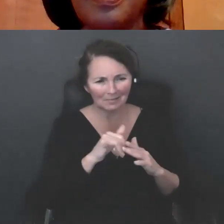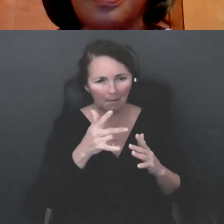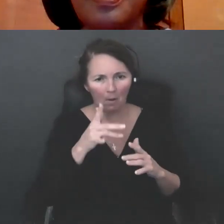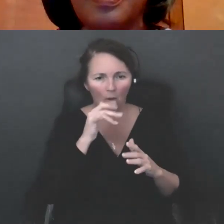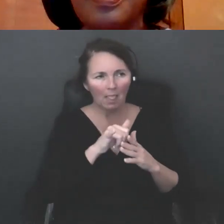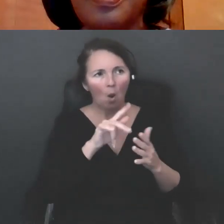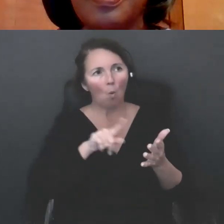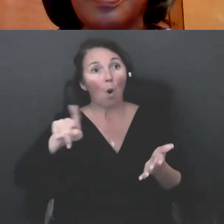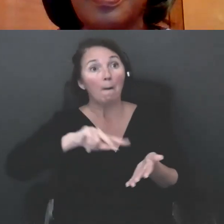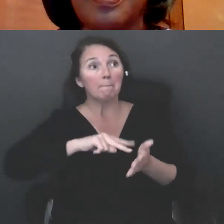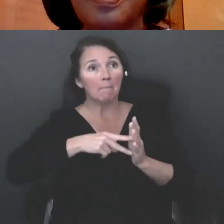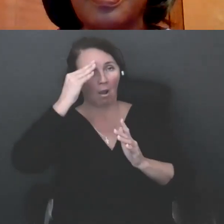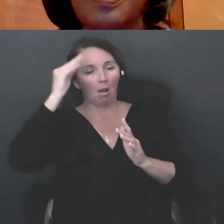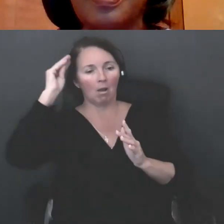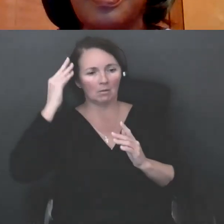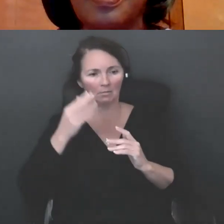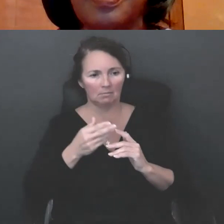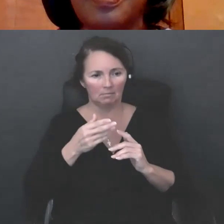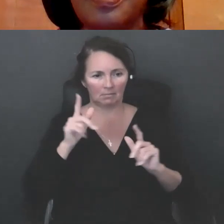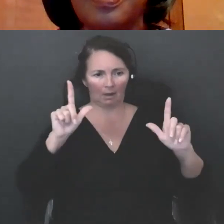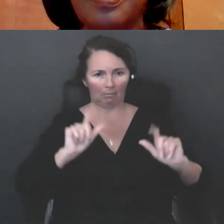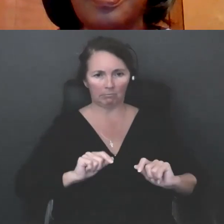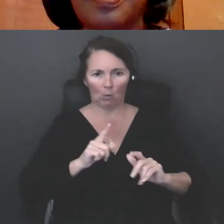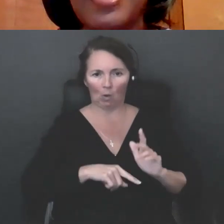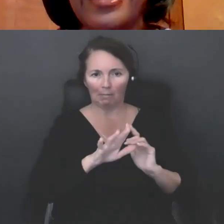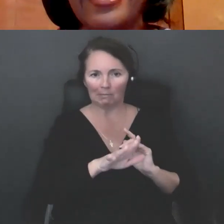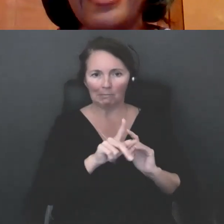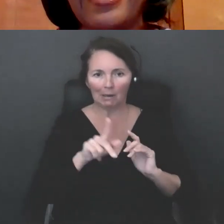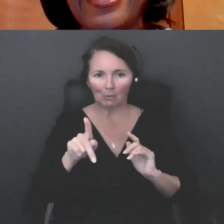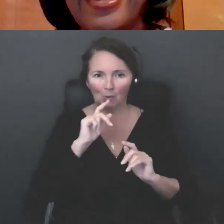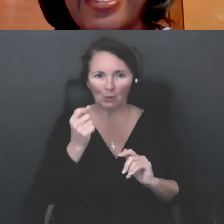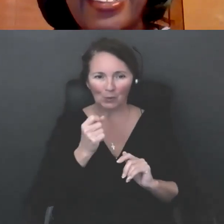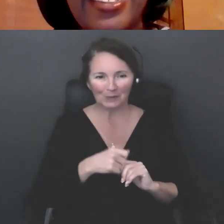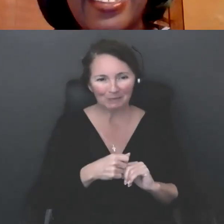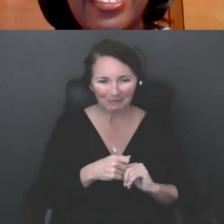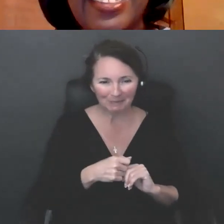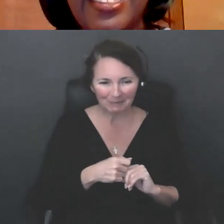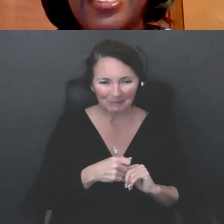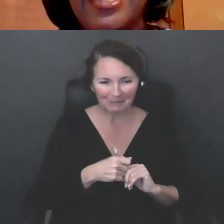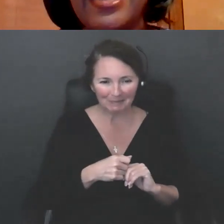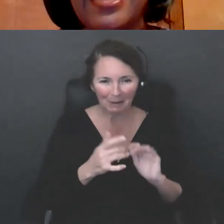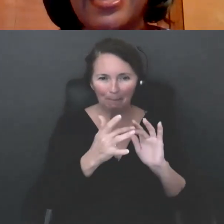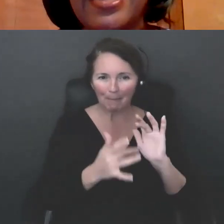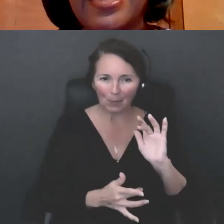become larger and have a body that looks like theirs, like that might ultimately be the implication .